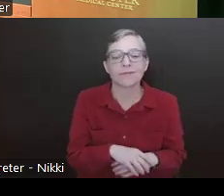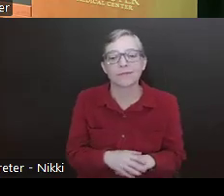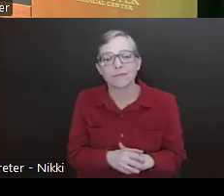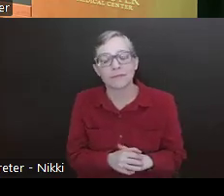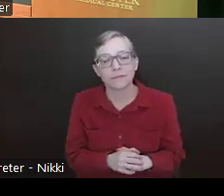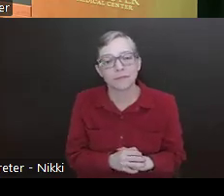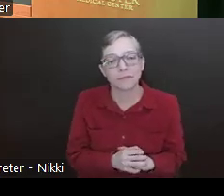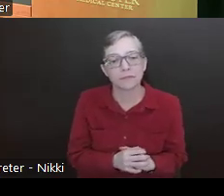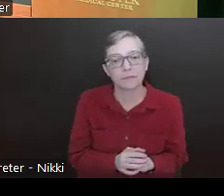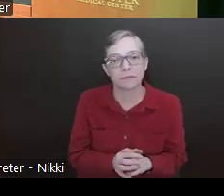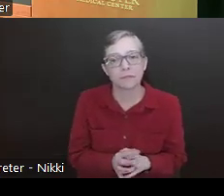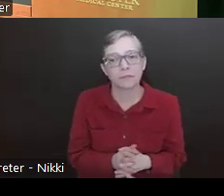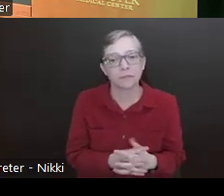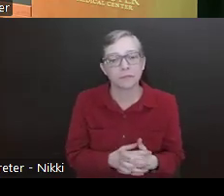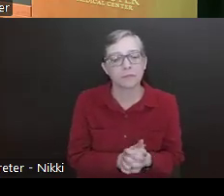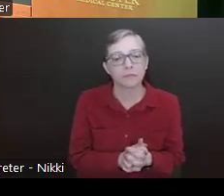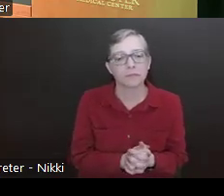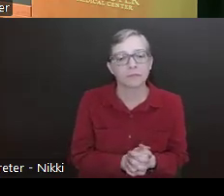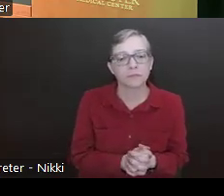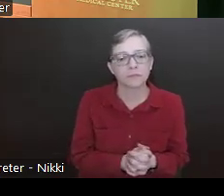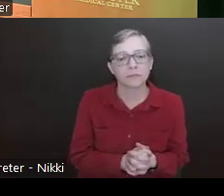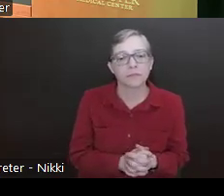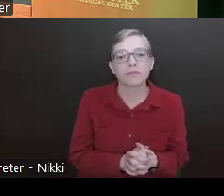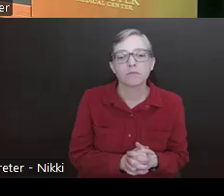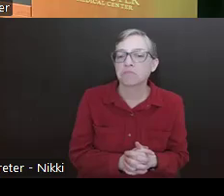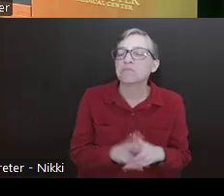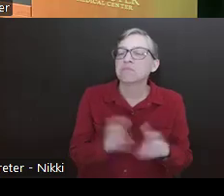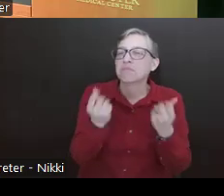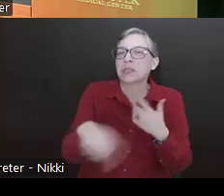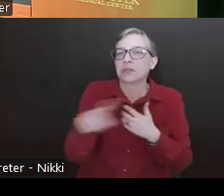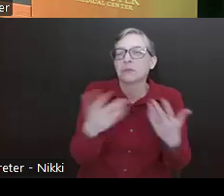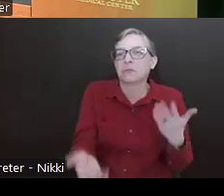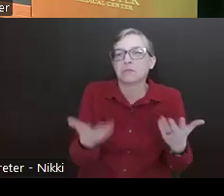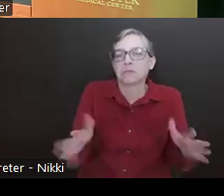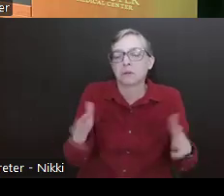um I'm sure a lot of people are familiar with this but basically collaborative care involves having a